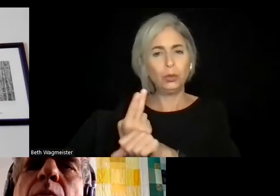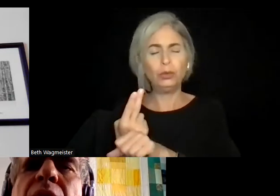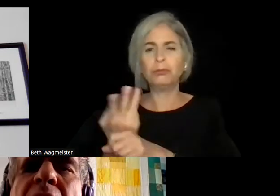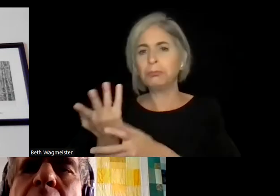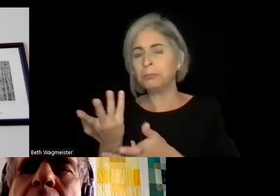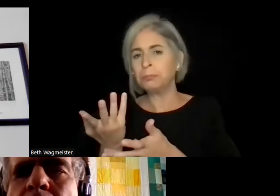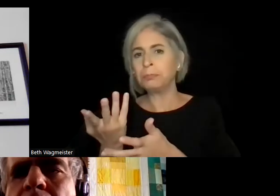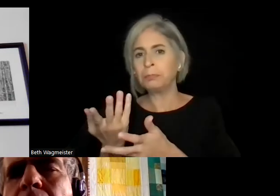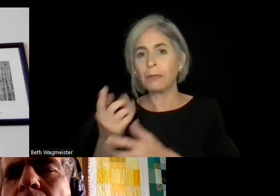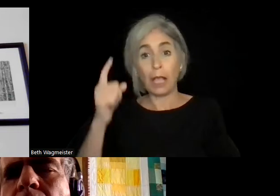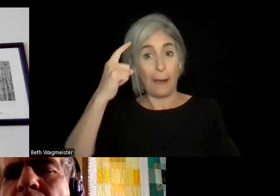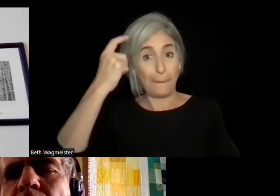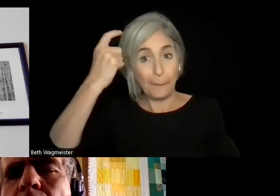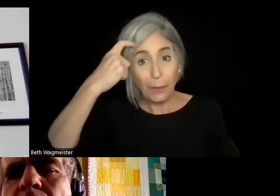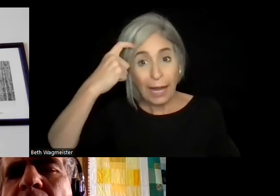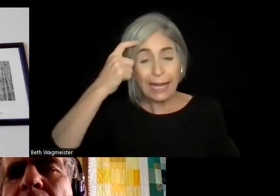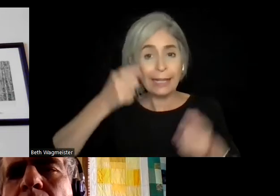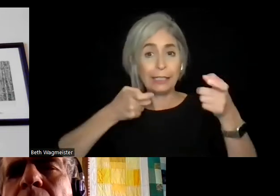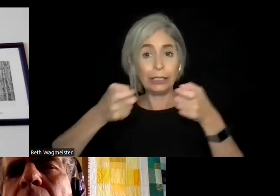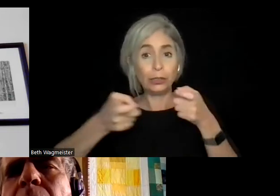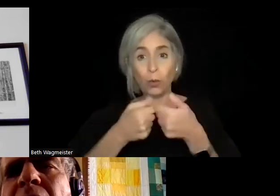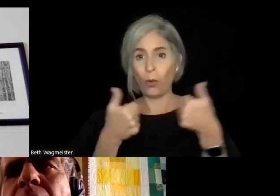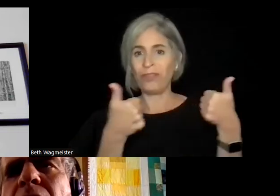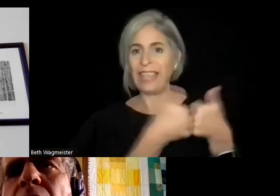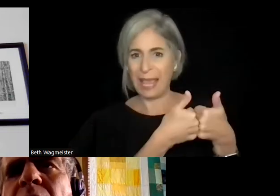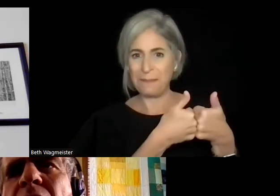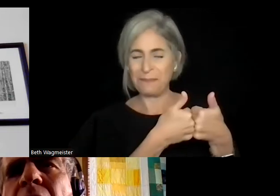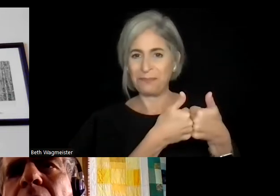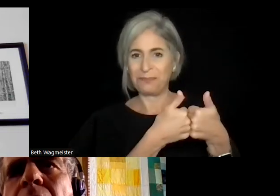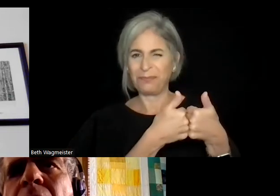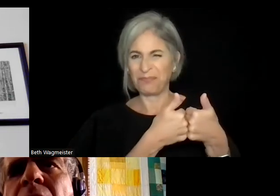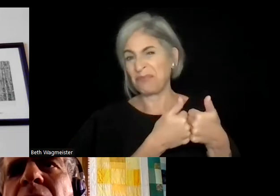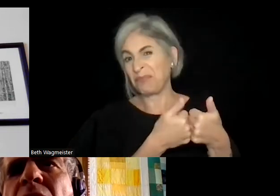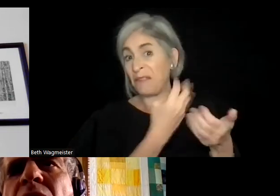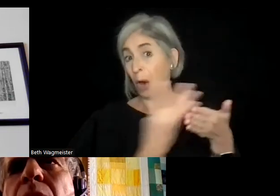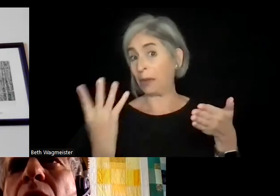domain. My children, a 10-year-old and